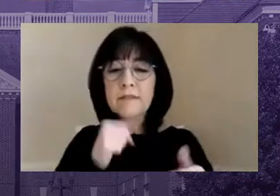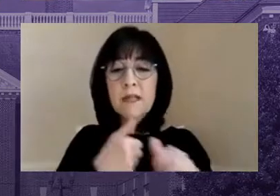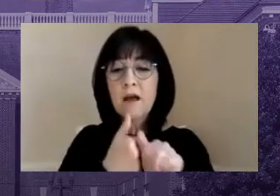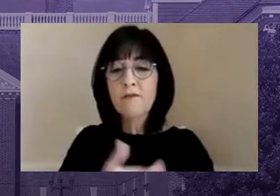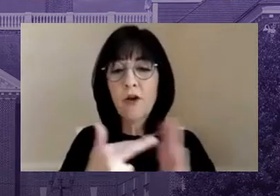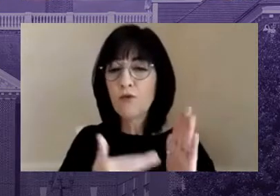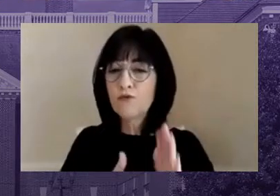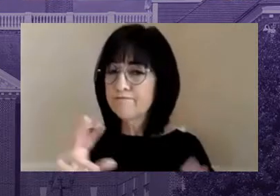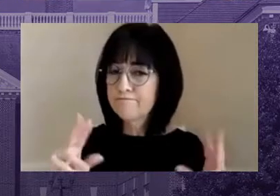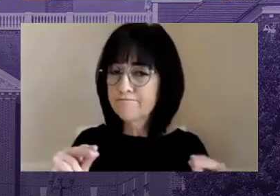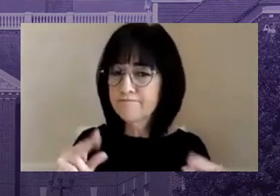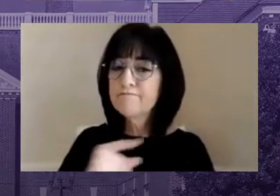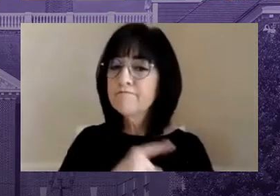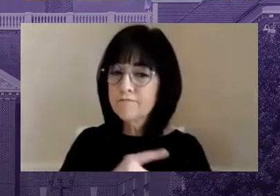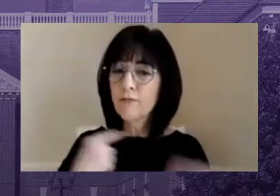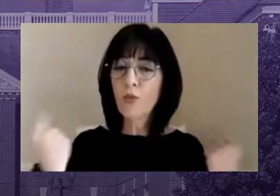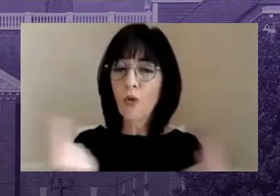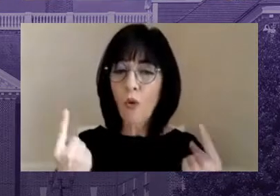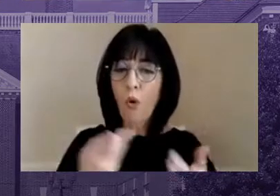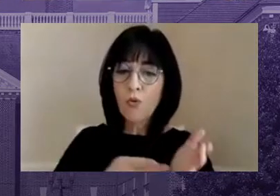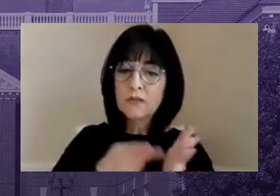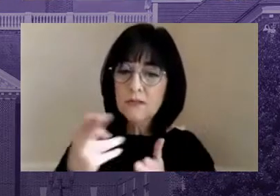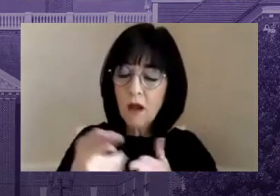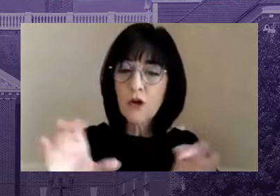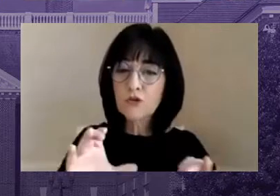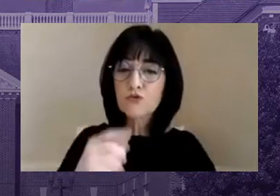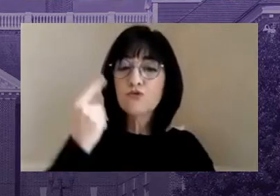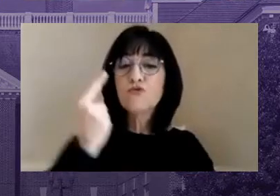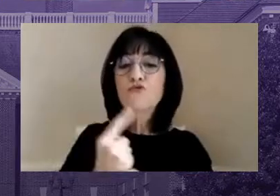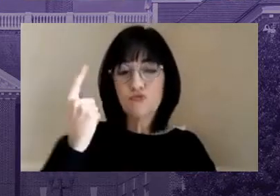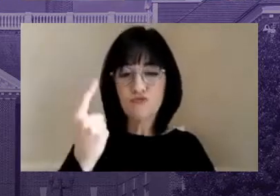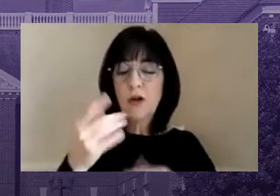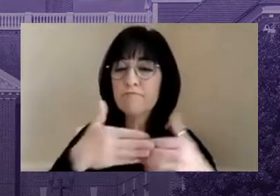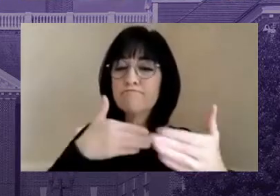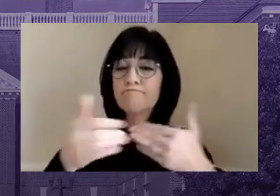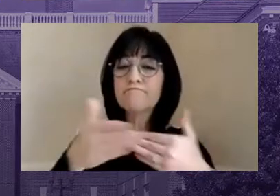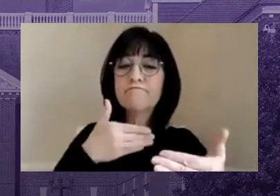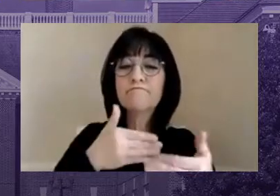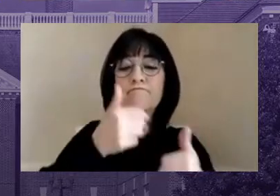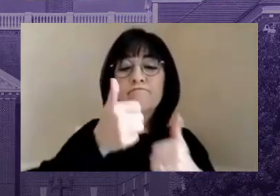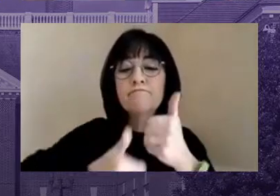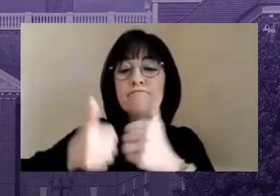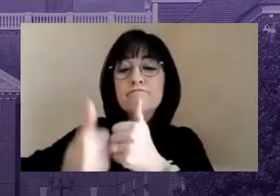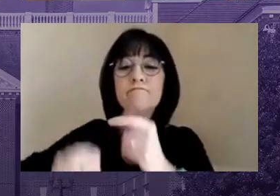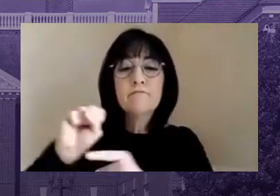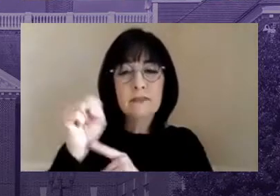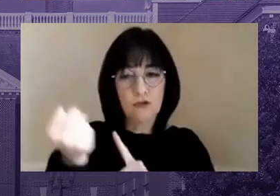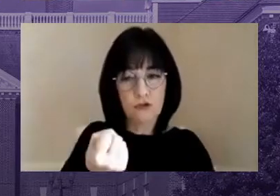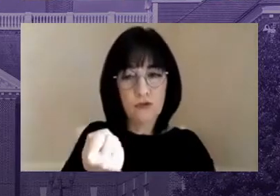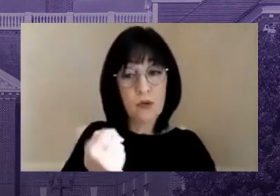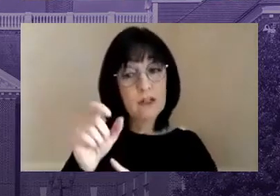honest and do what is right regardless of the situation. This inspires others to do the same, so